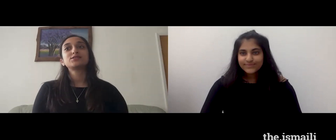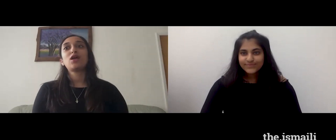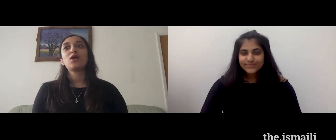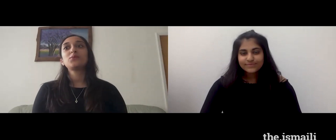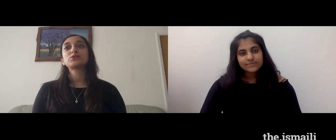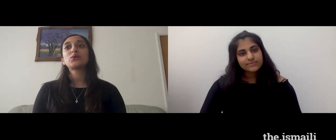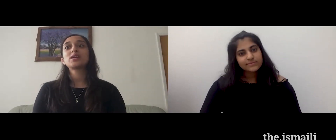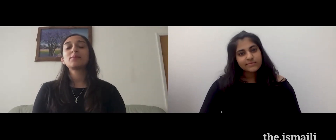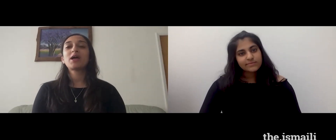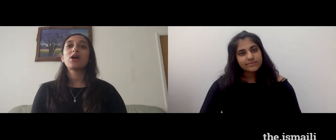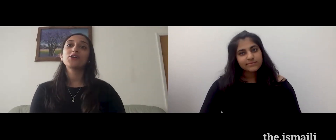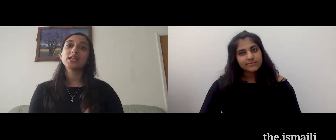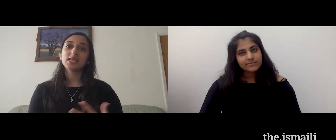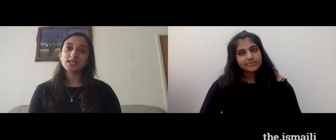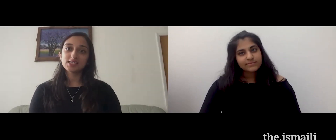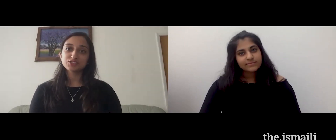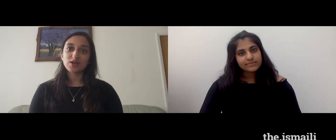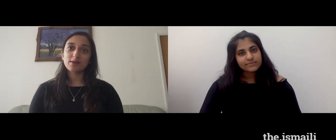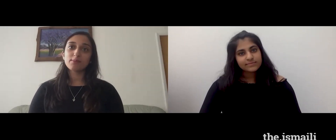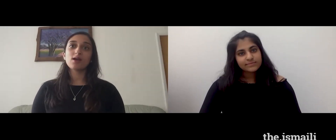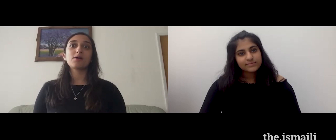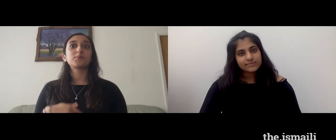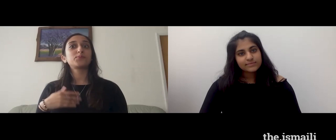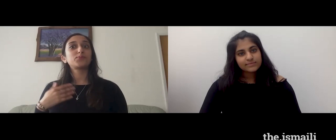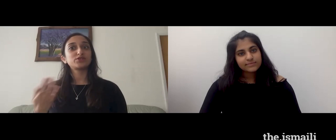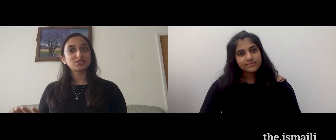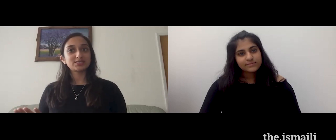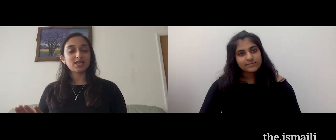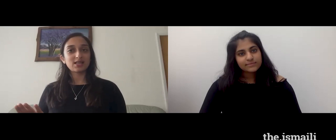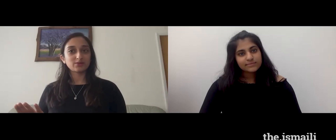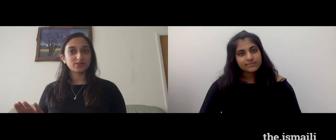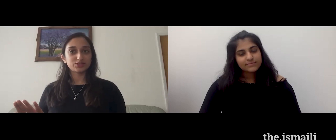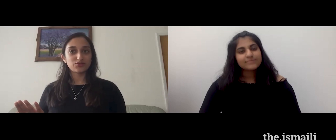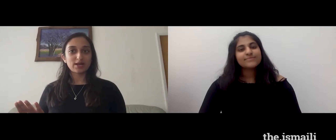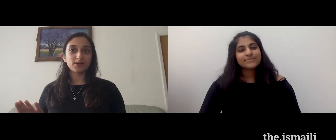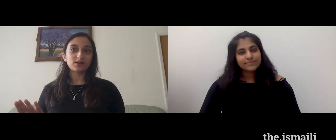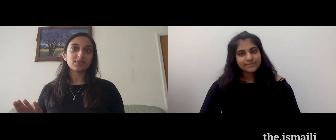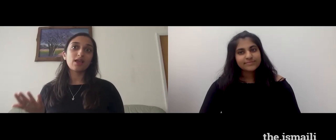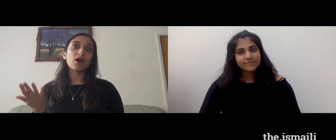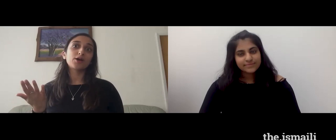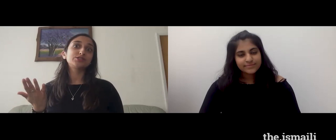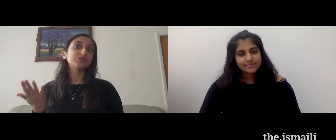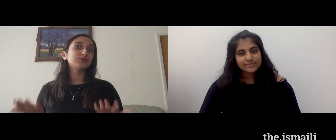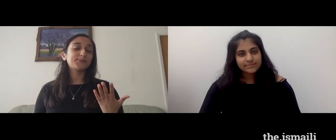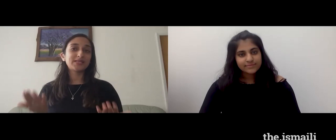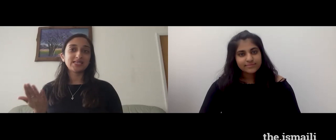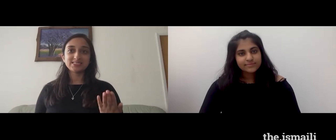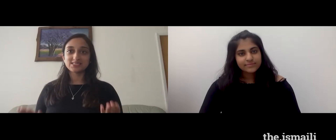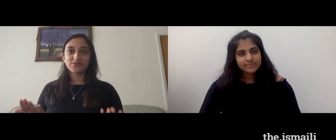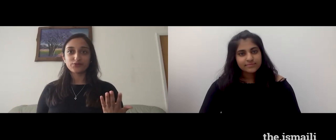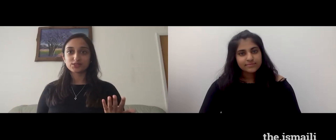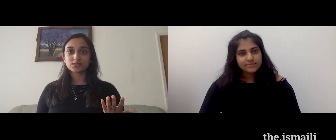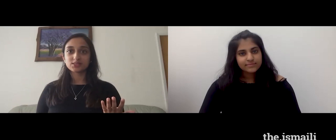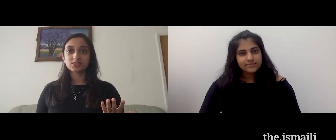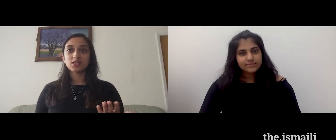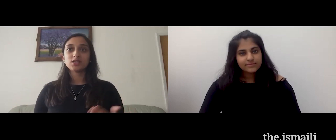So we’re talking about English Grammar and British Sign Language grammar. They are both completely different.